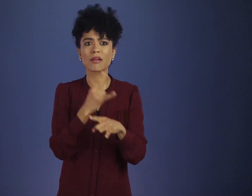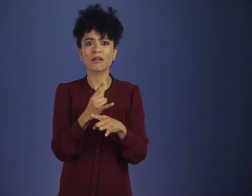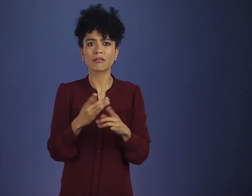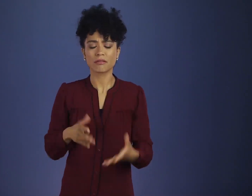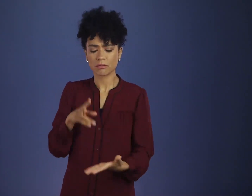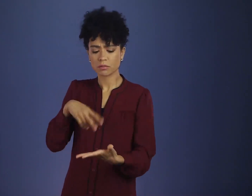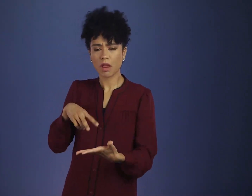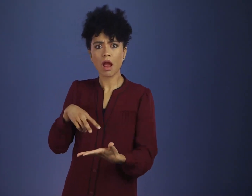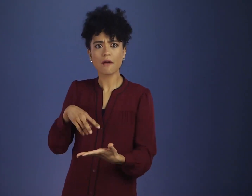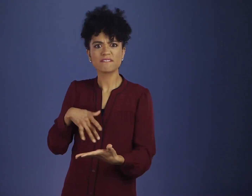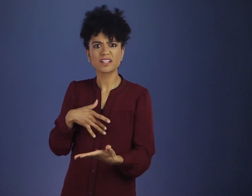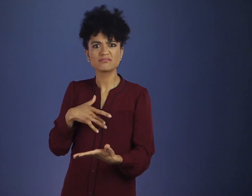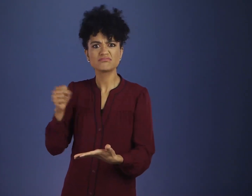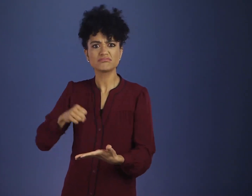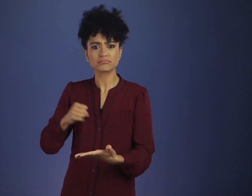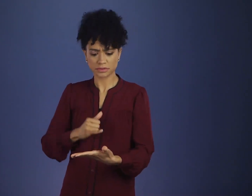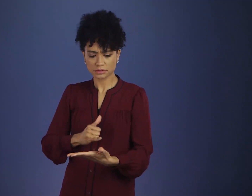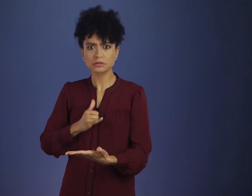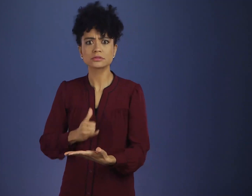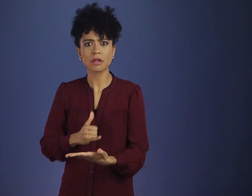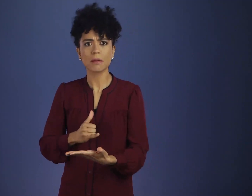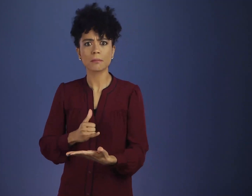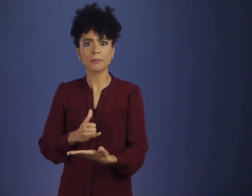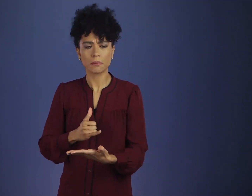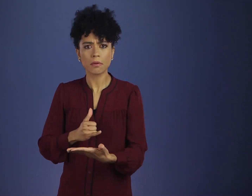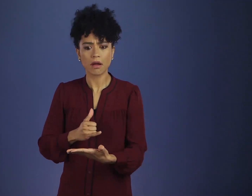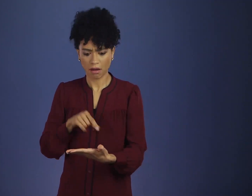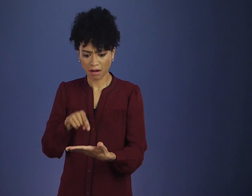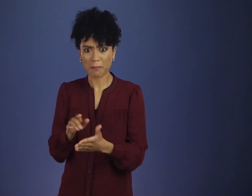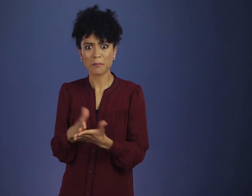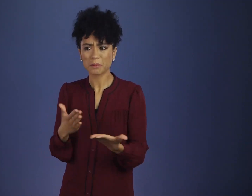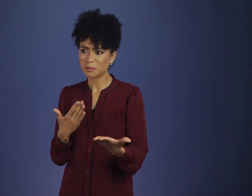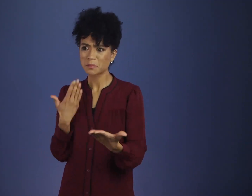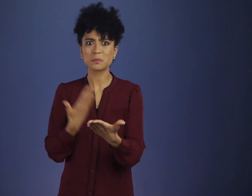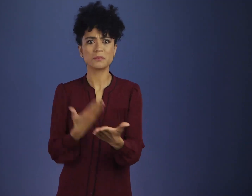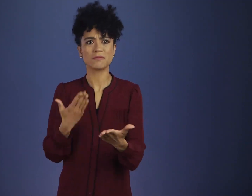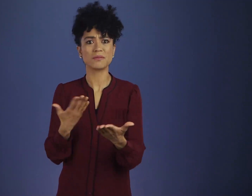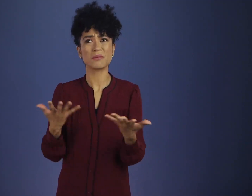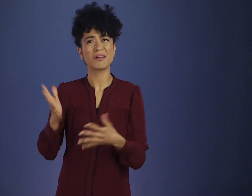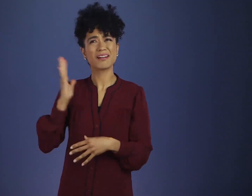and proved to them that the virtually impossible had now become possible.